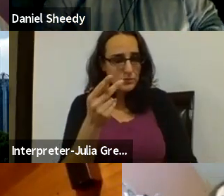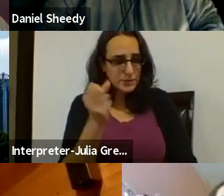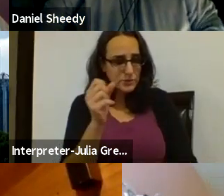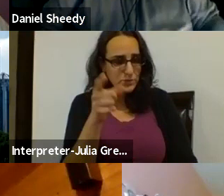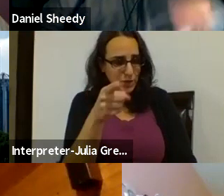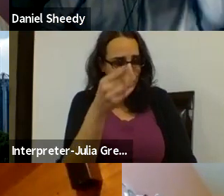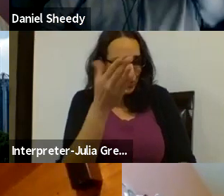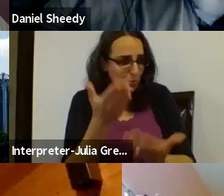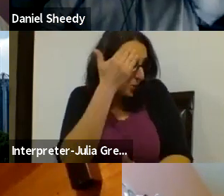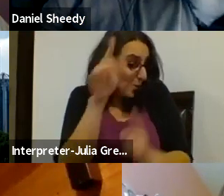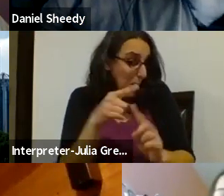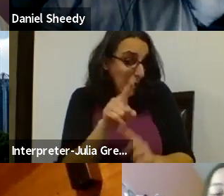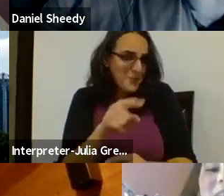Malia Savas: Sure. So, um, so